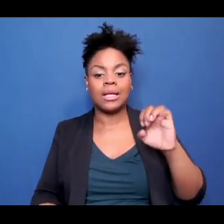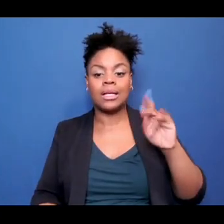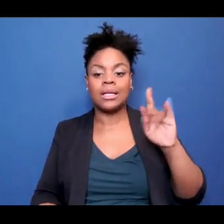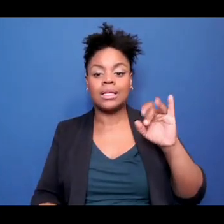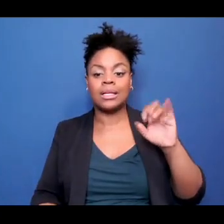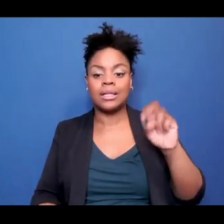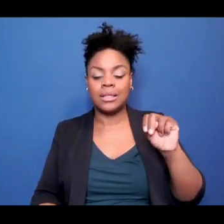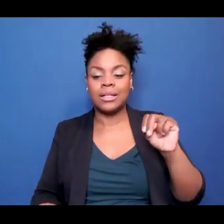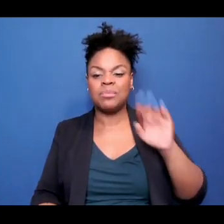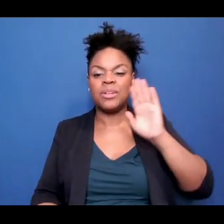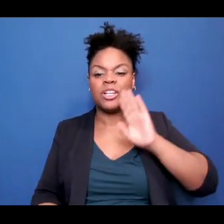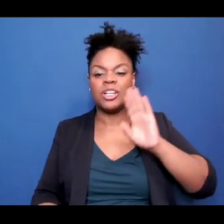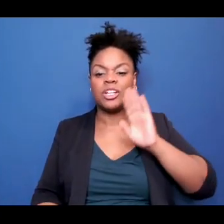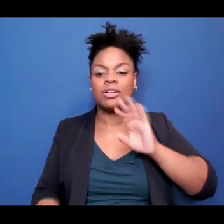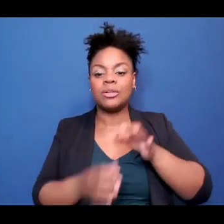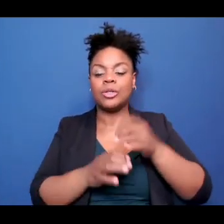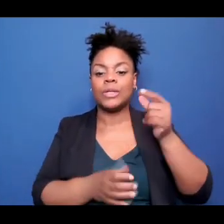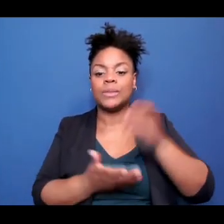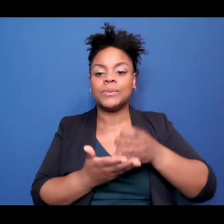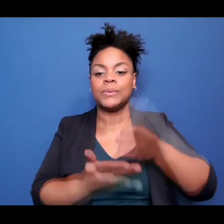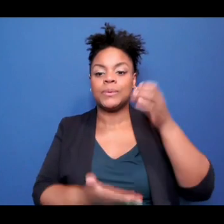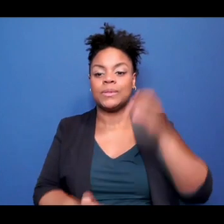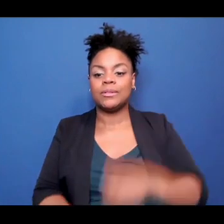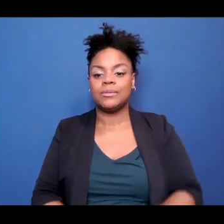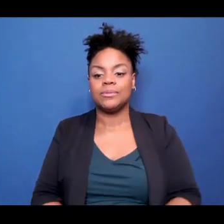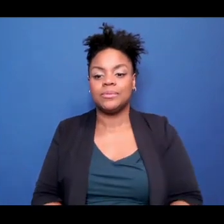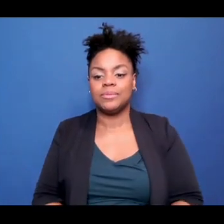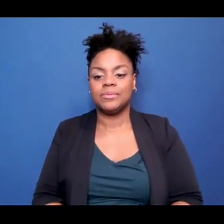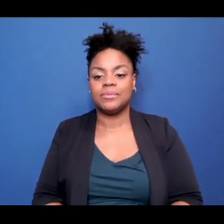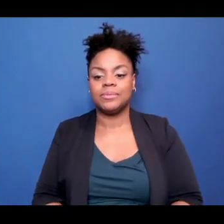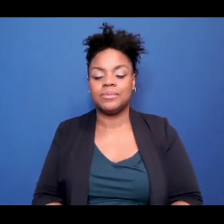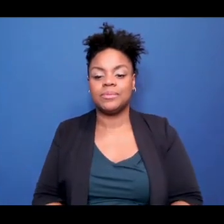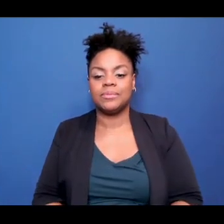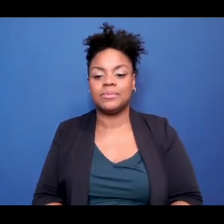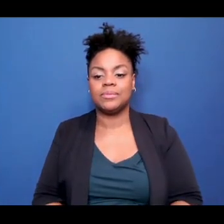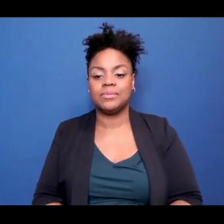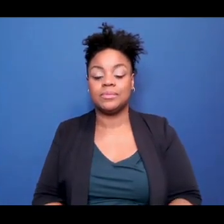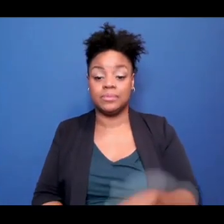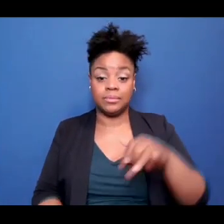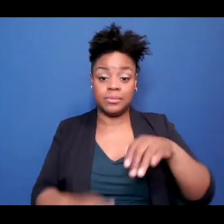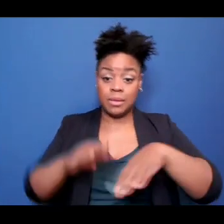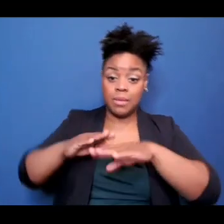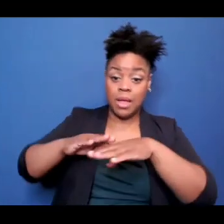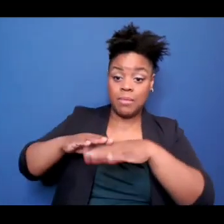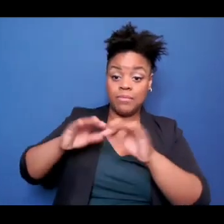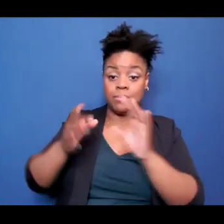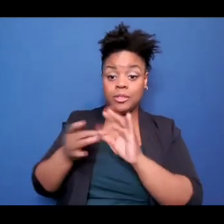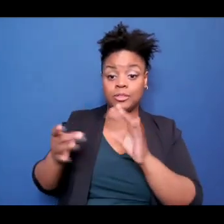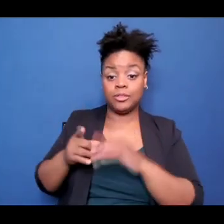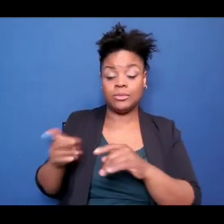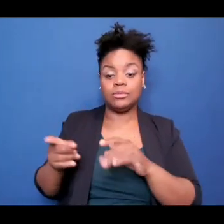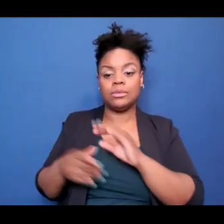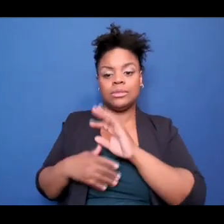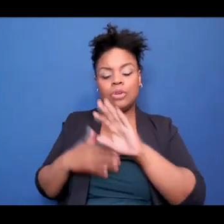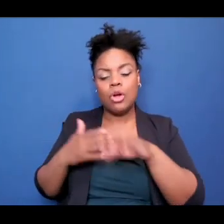YOU CAN SEE THE TAG LINE AT THE TOP STILL WHAT'S REALLY GOOD AND SOMETHING ELSE AT THE BOTTOM WHICH IS CUT OFF BUT IT SAYS